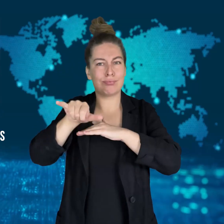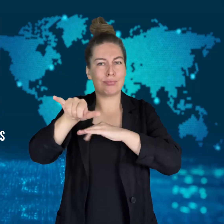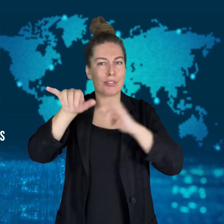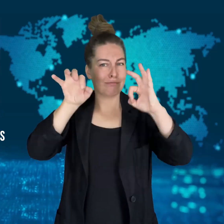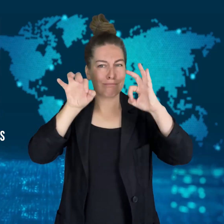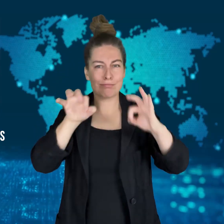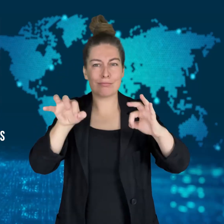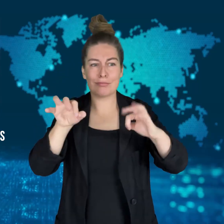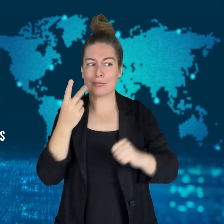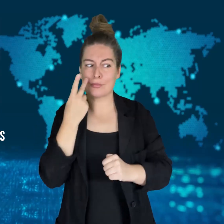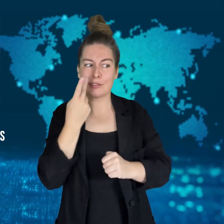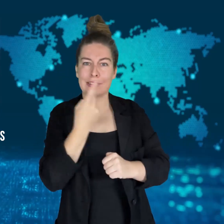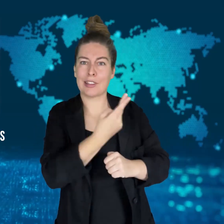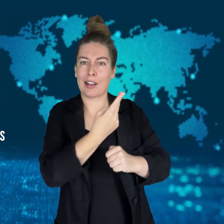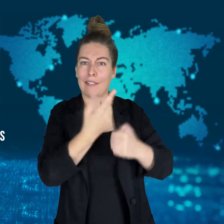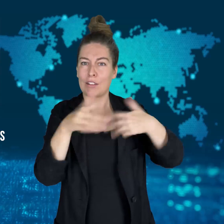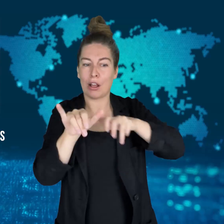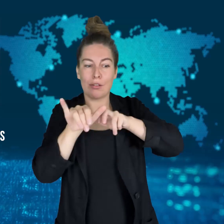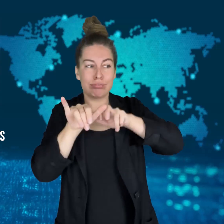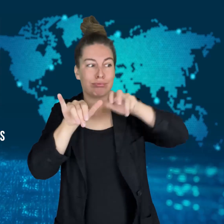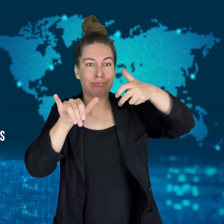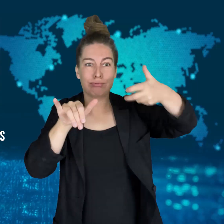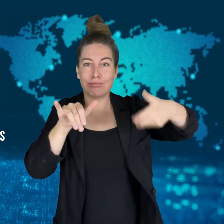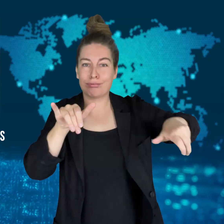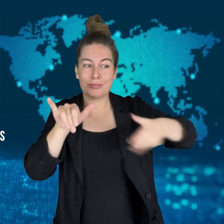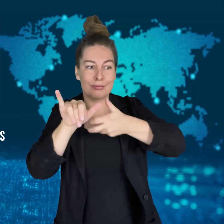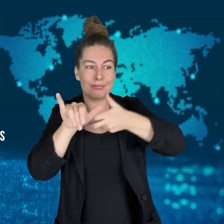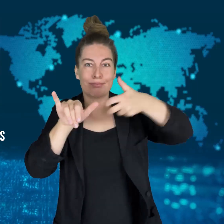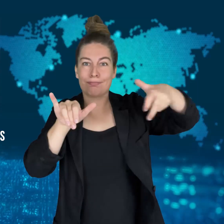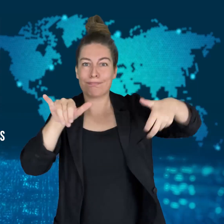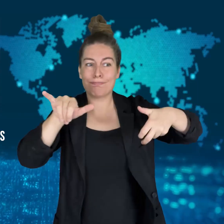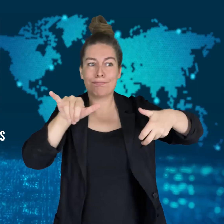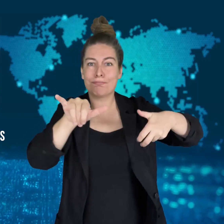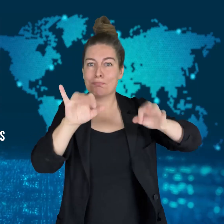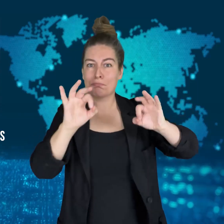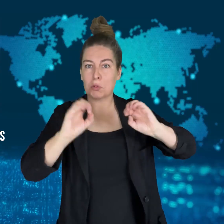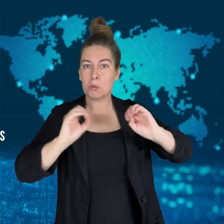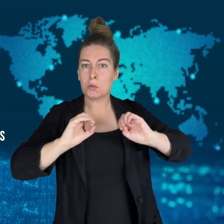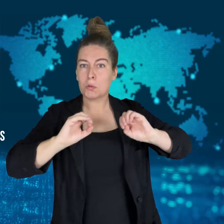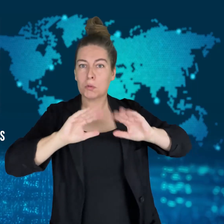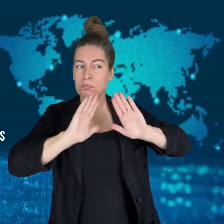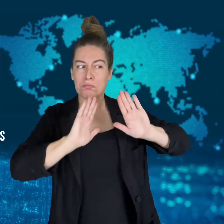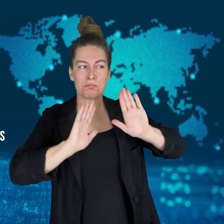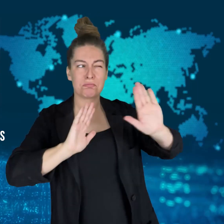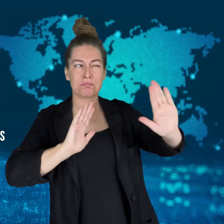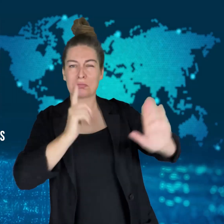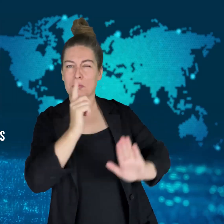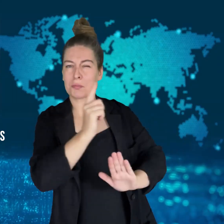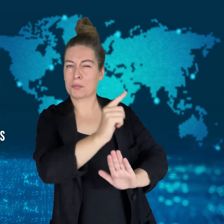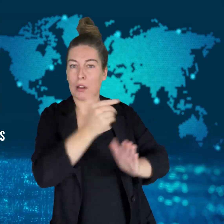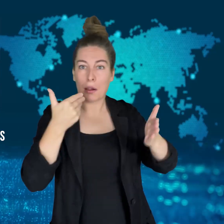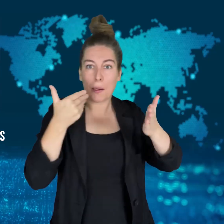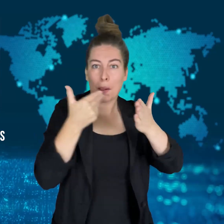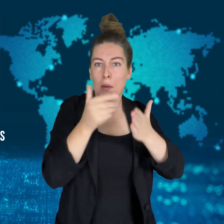Alain has maintained his innocence in court, saying he did nothing wrong.